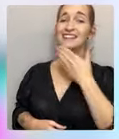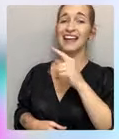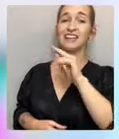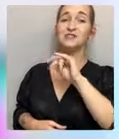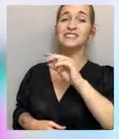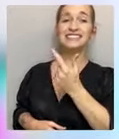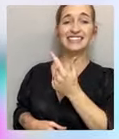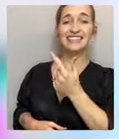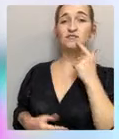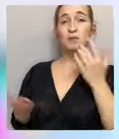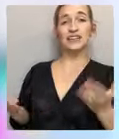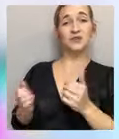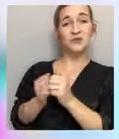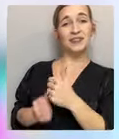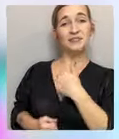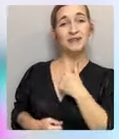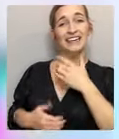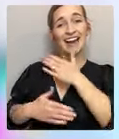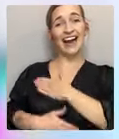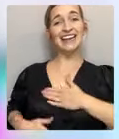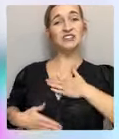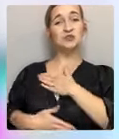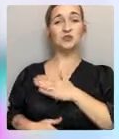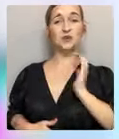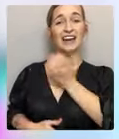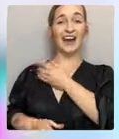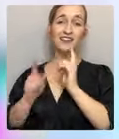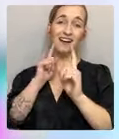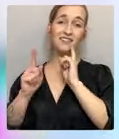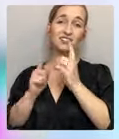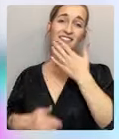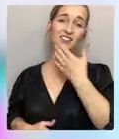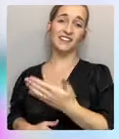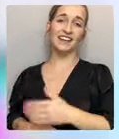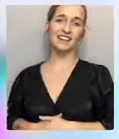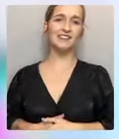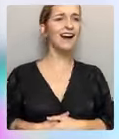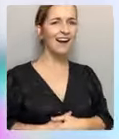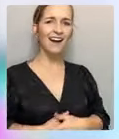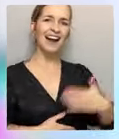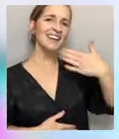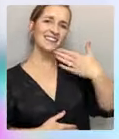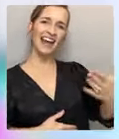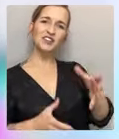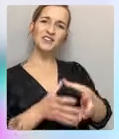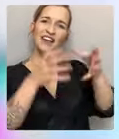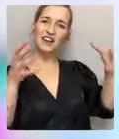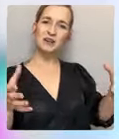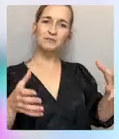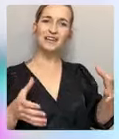for being here with me. I enjoyed our conversation. Thank you. Thank you very much.